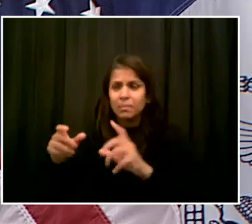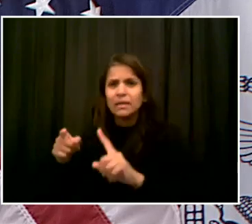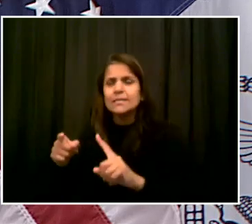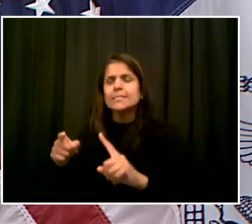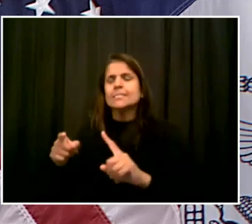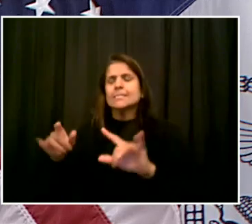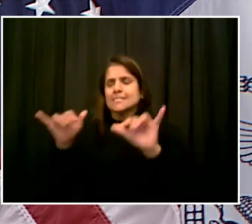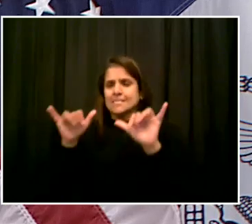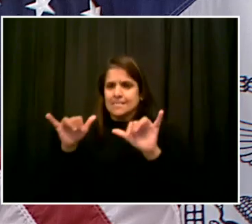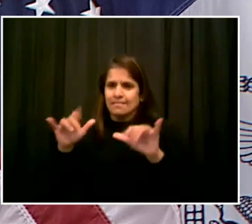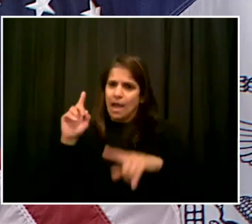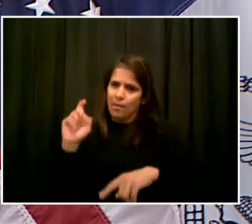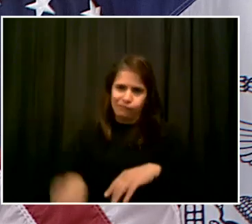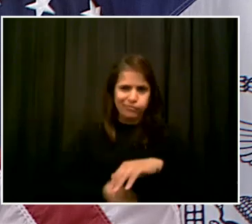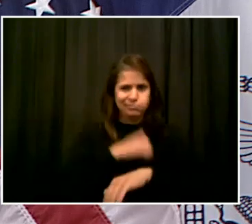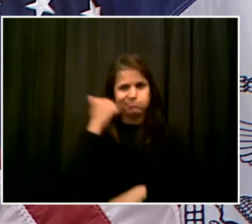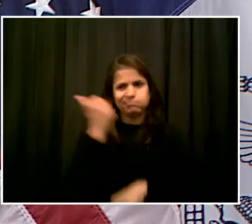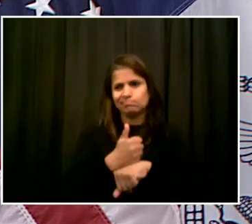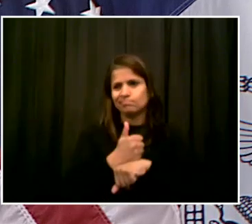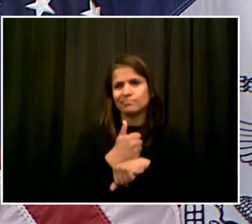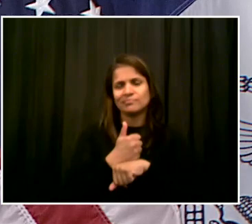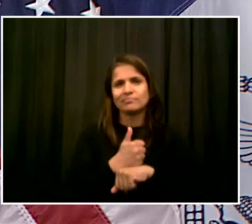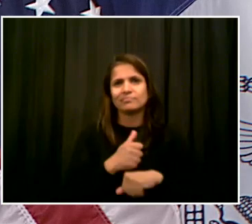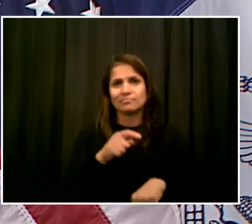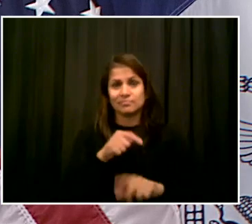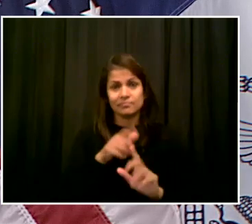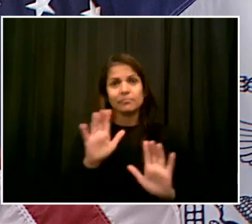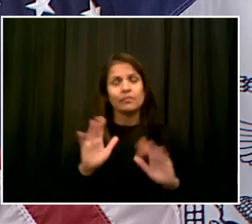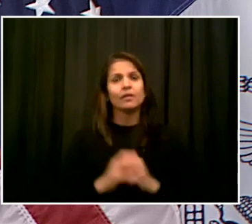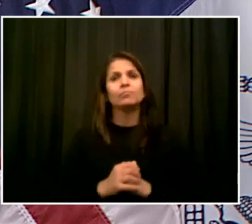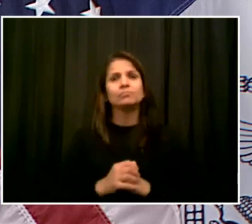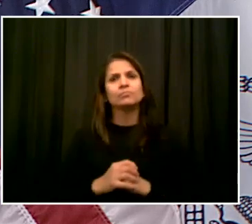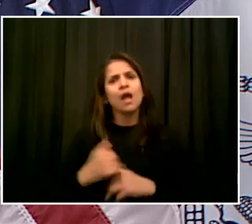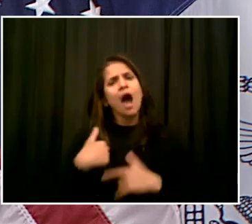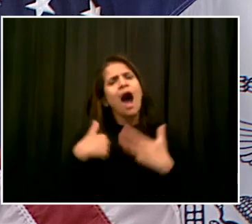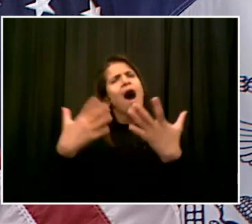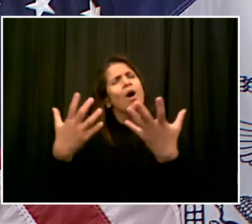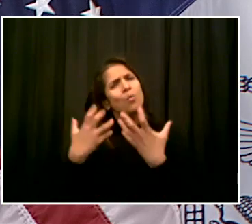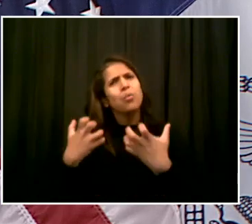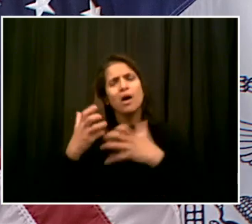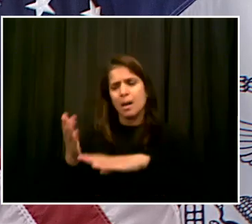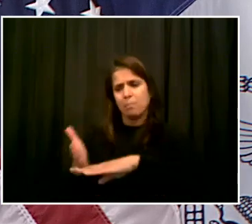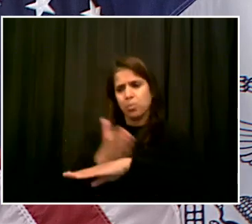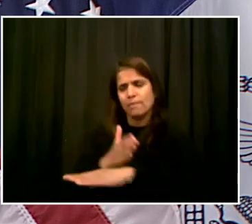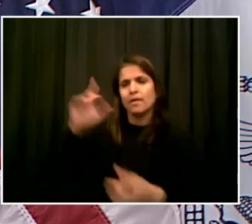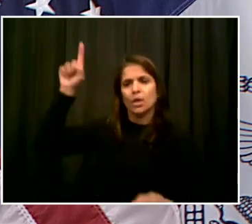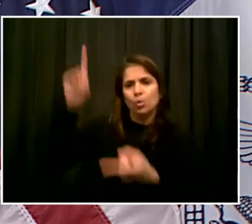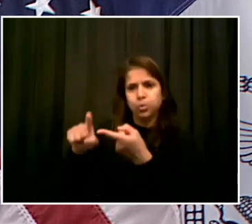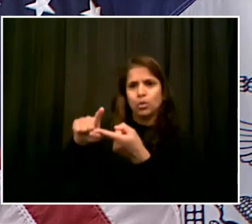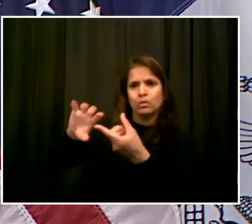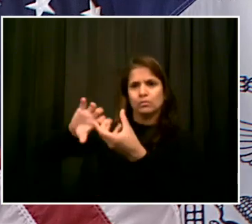OF THINGS THAT WE WOULD HAVE LIKED TO HAVE DONE BETTER, BUT